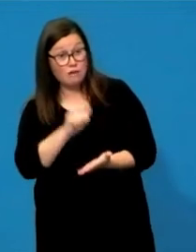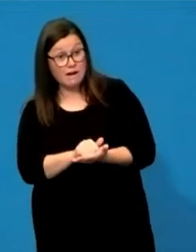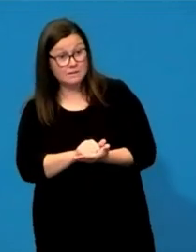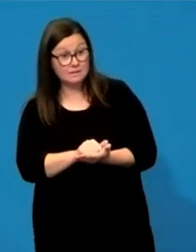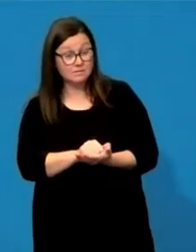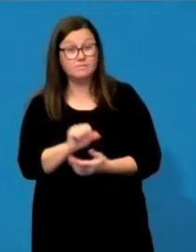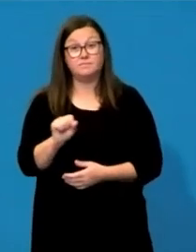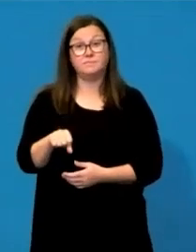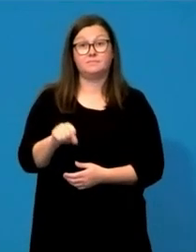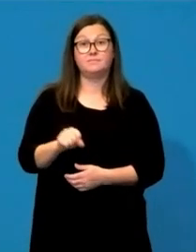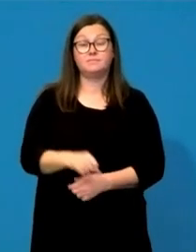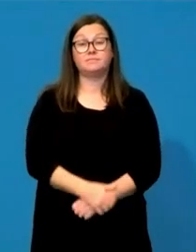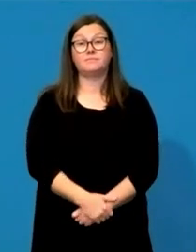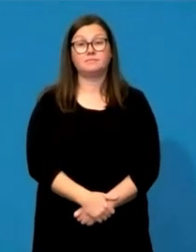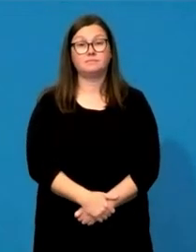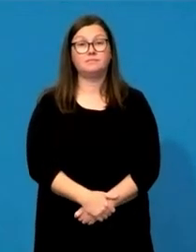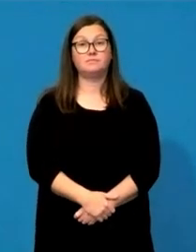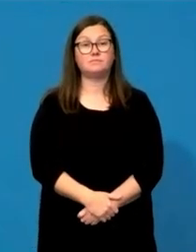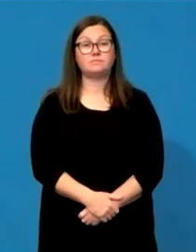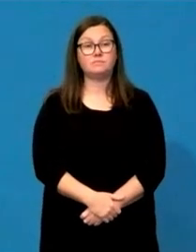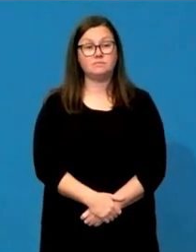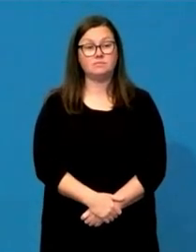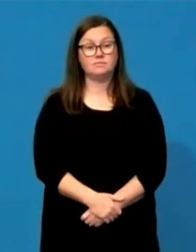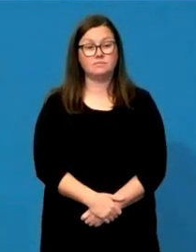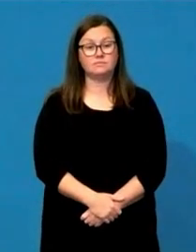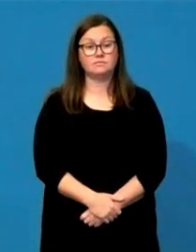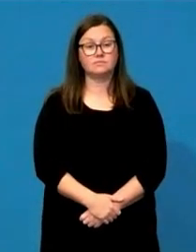Operator, can you please play the pre-recorded video statement, Doc ID